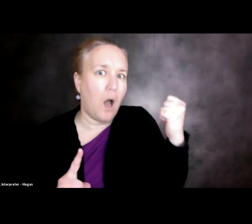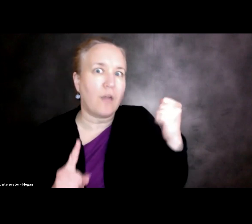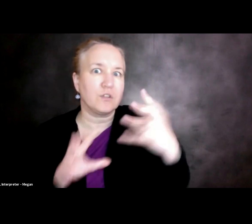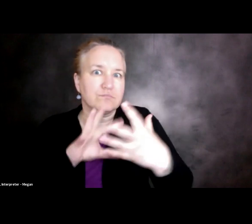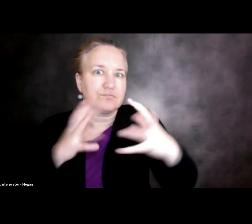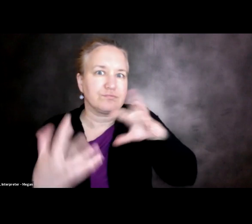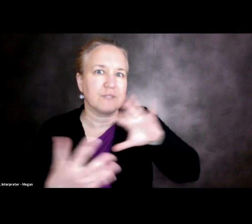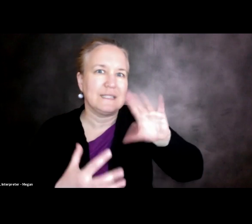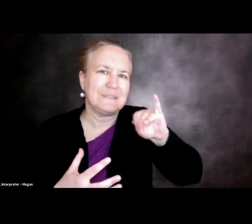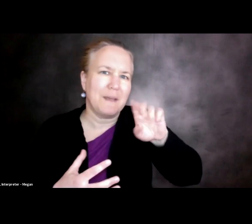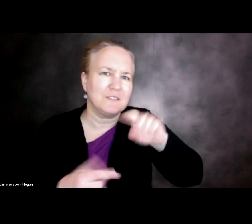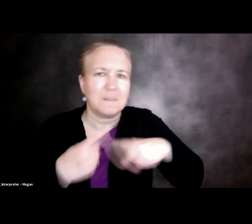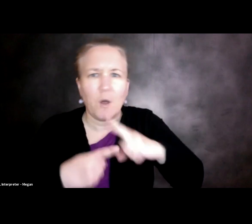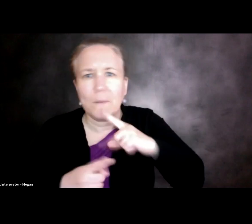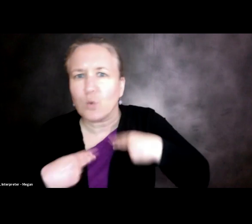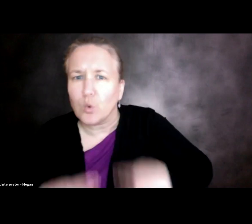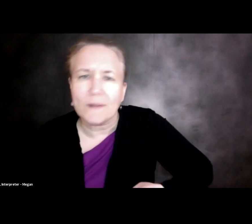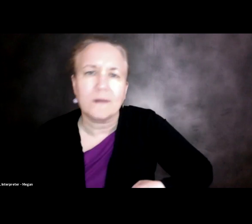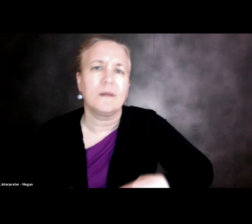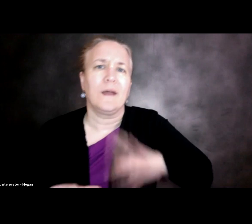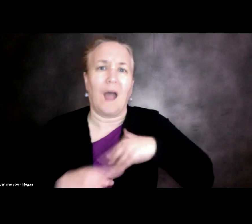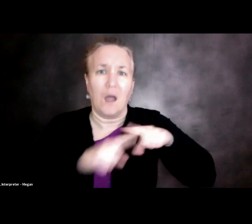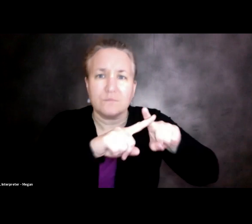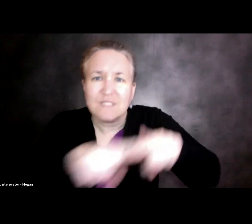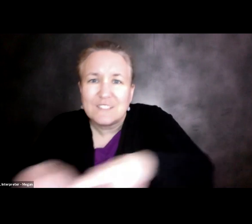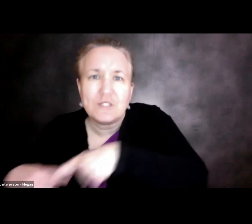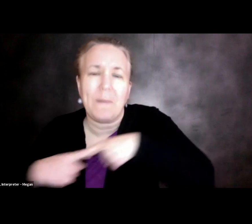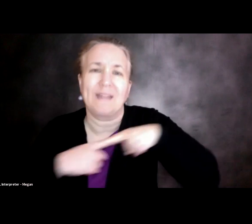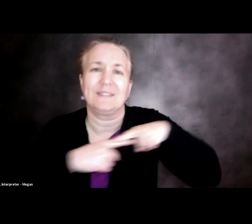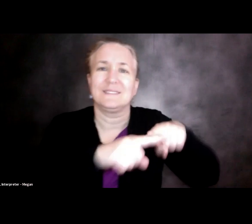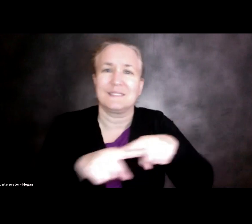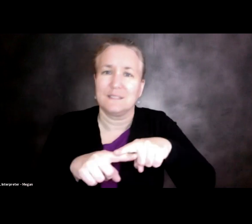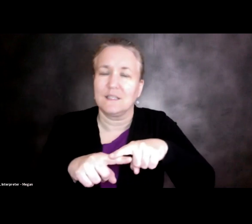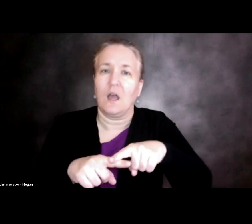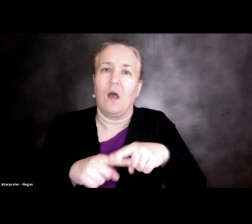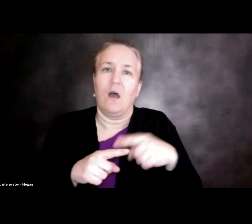Our interdependency, our vulnerability, our dependence on others, including